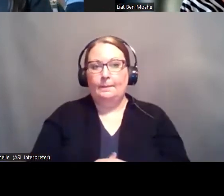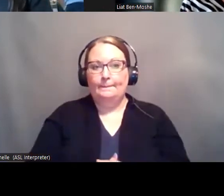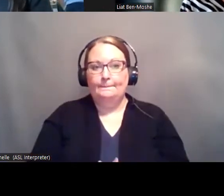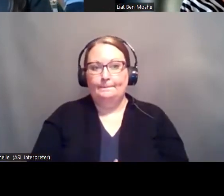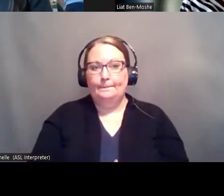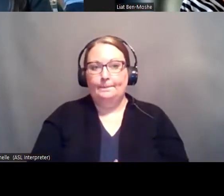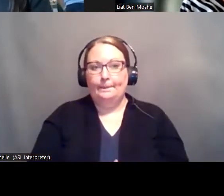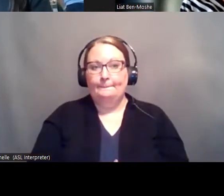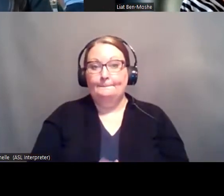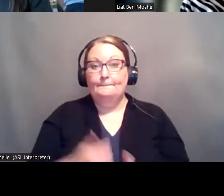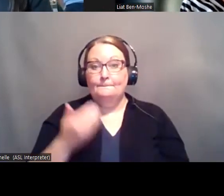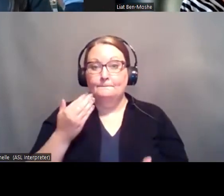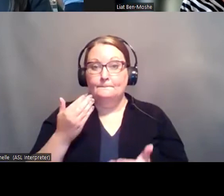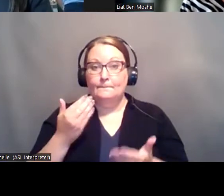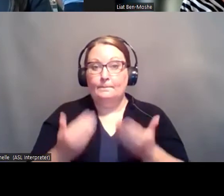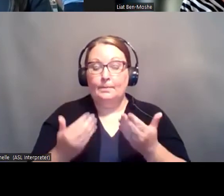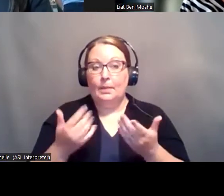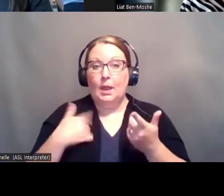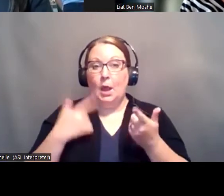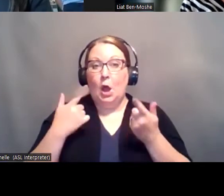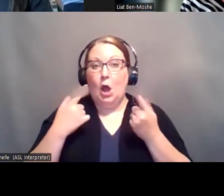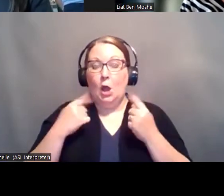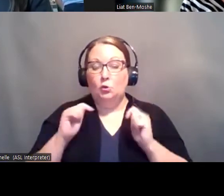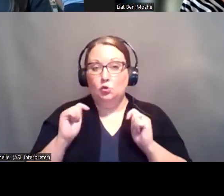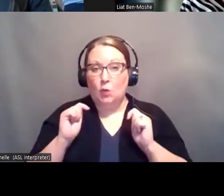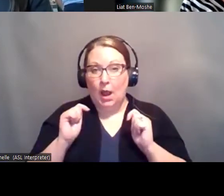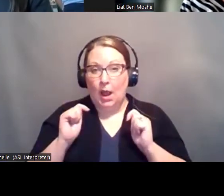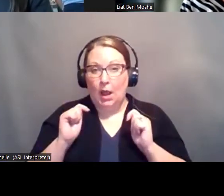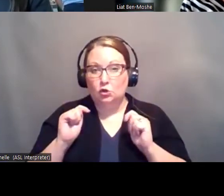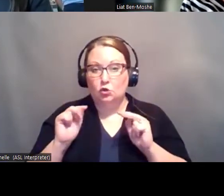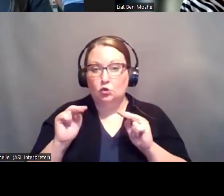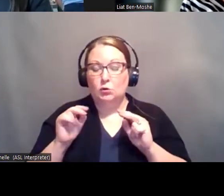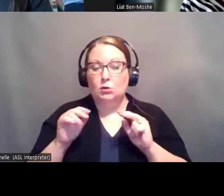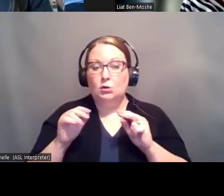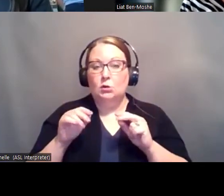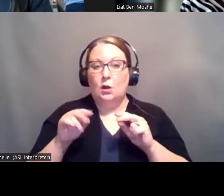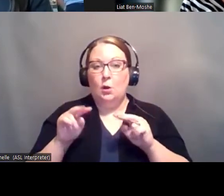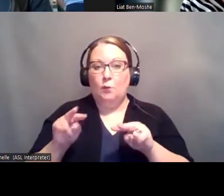How about this? I will try to track the caption, and then I'll let you know